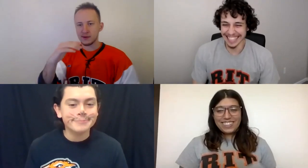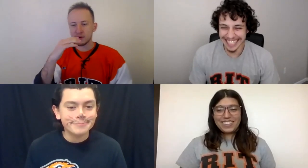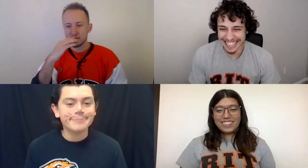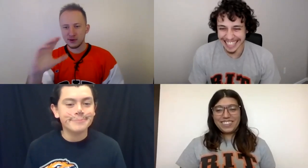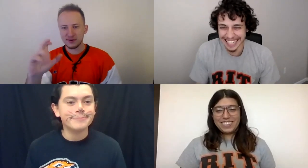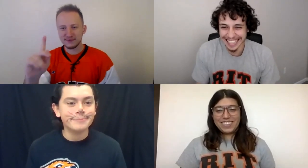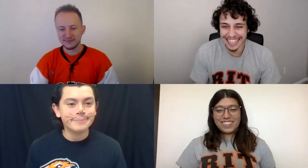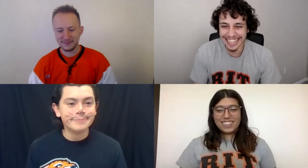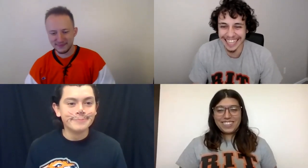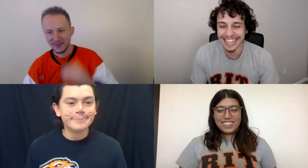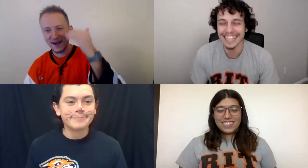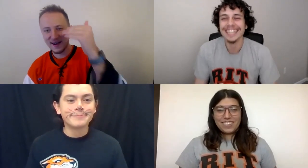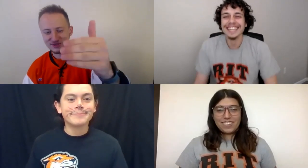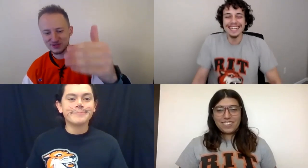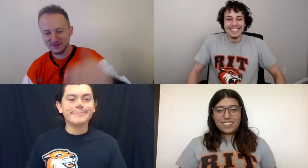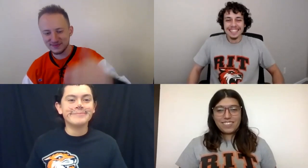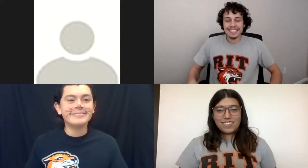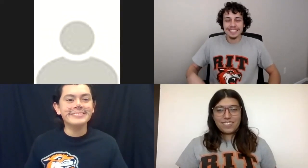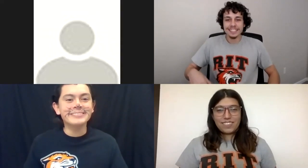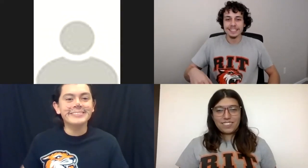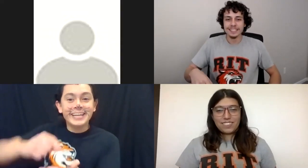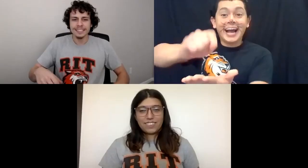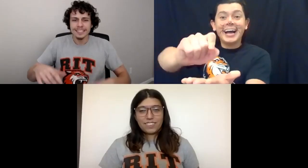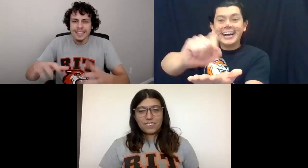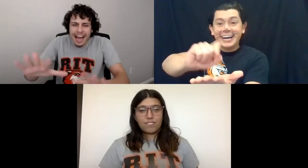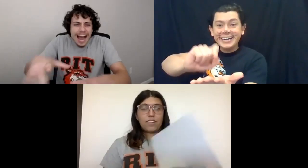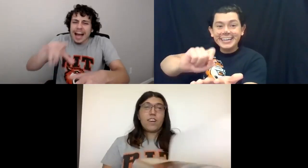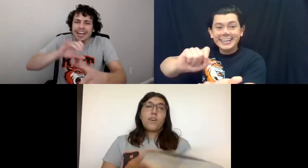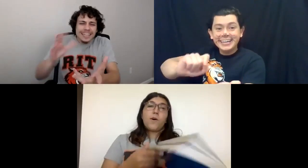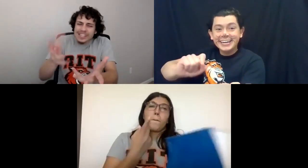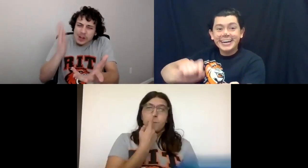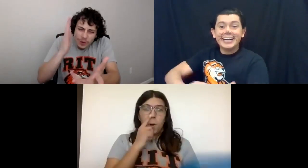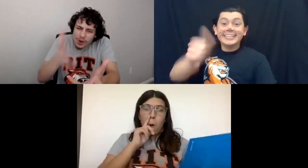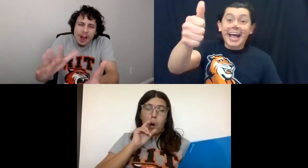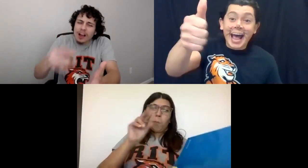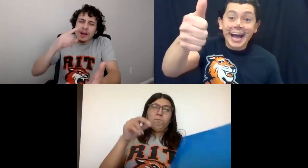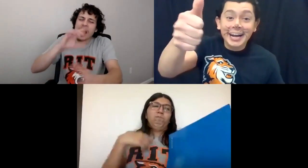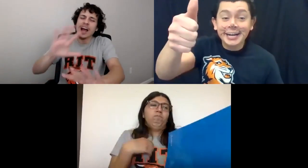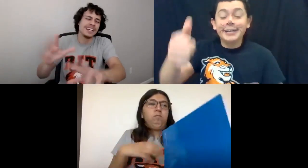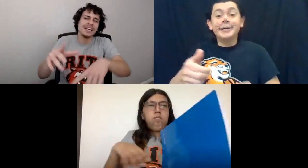Matt: Good luck, and action! Vladimir: Boring not! Amanda: Boring, No! Ronald: 10!